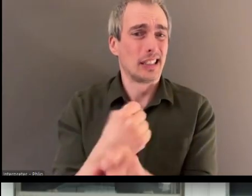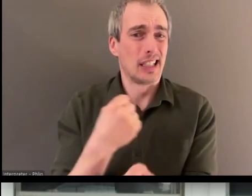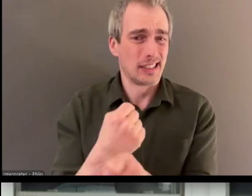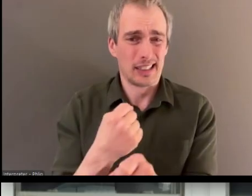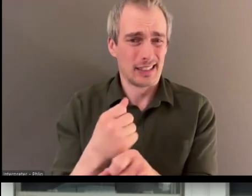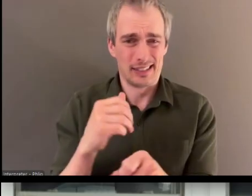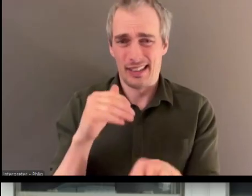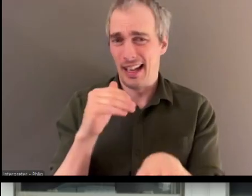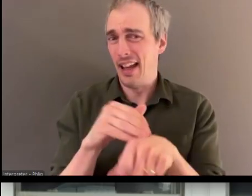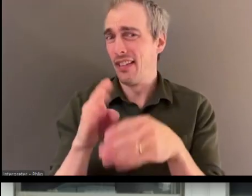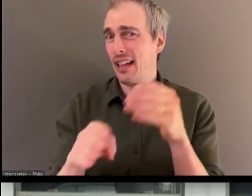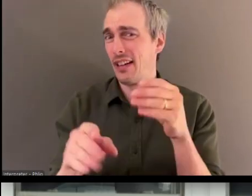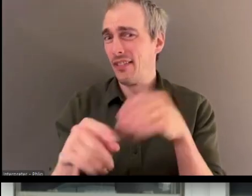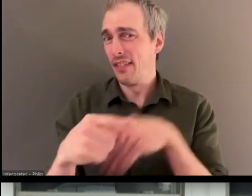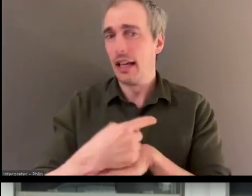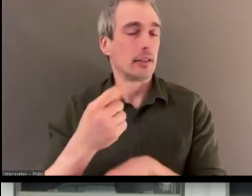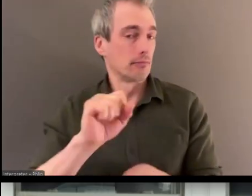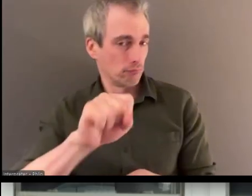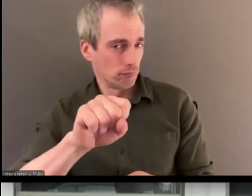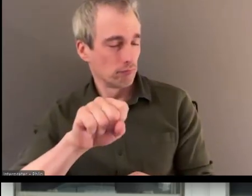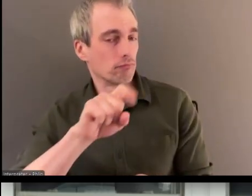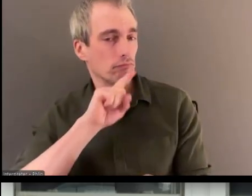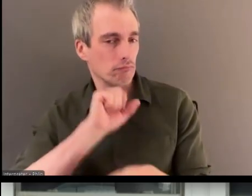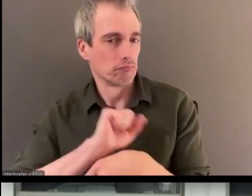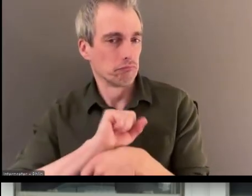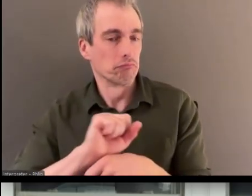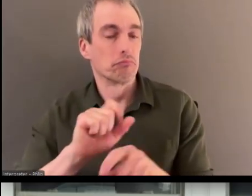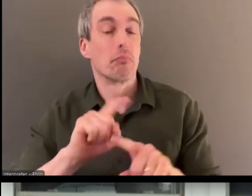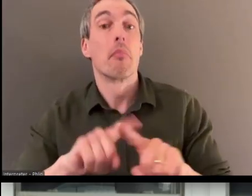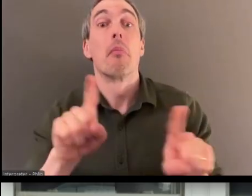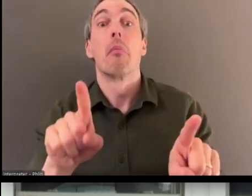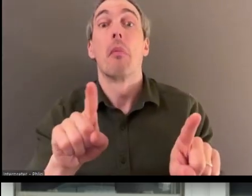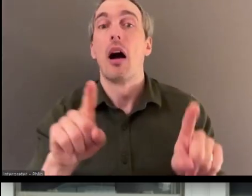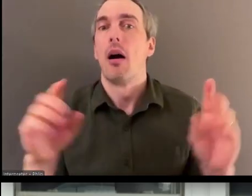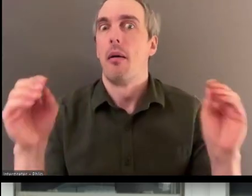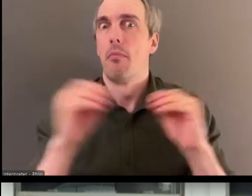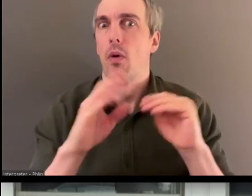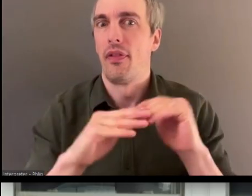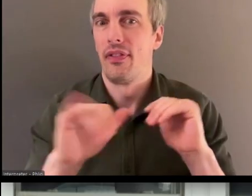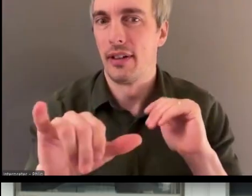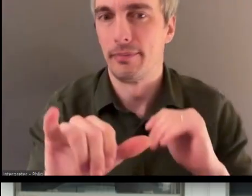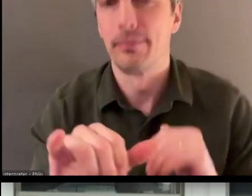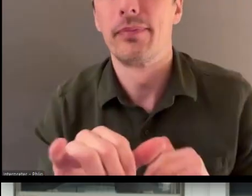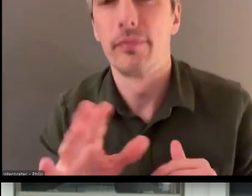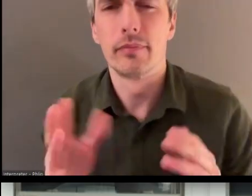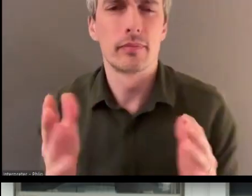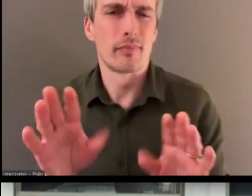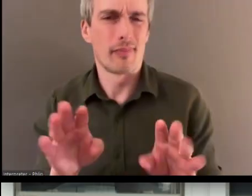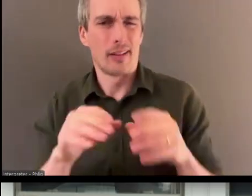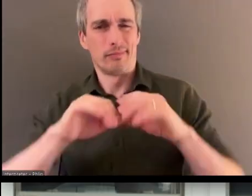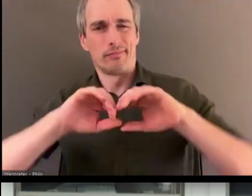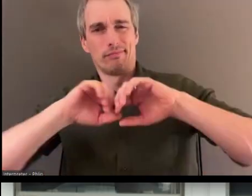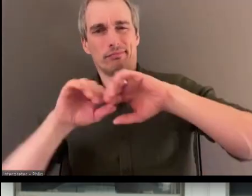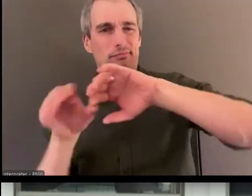So to peel back the curtain a little bit on how AI works, when it is exposed to a lot of information,